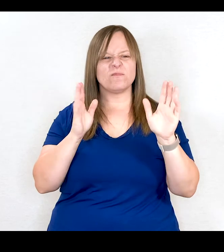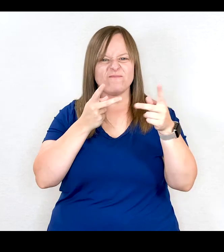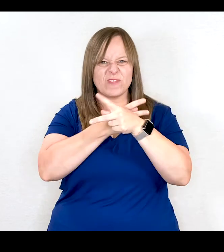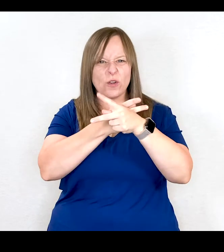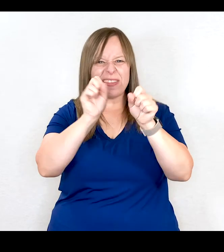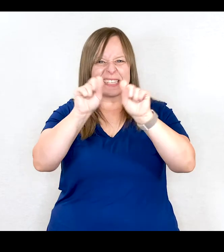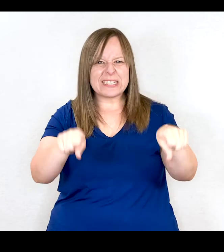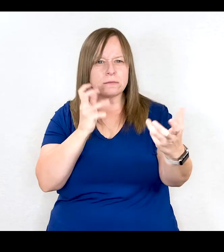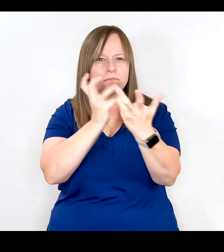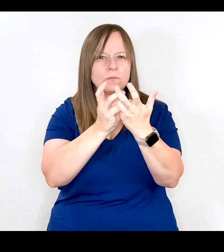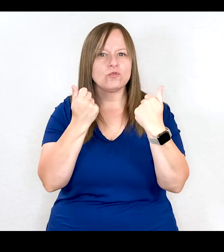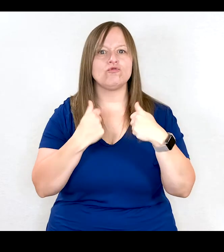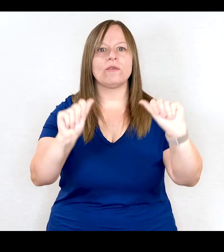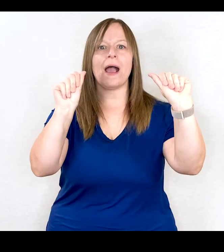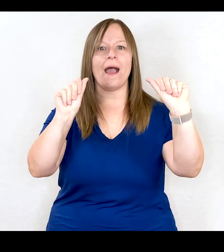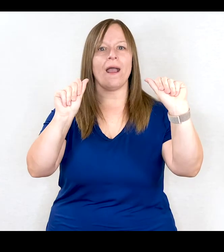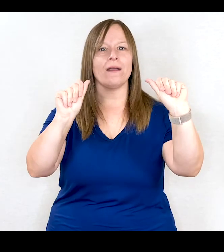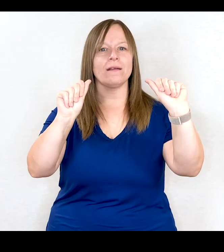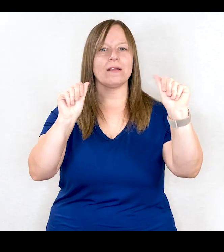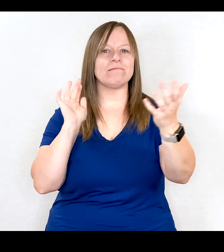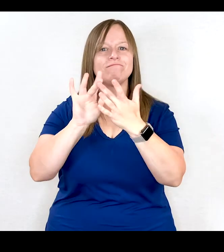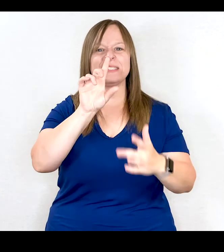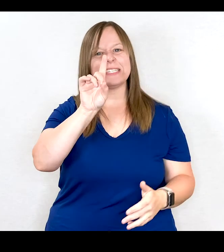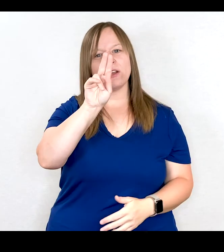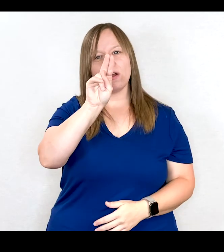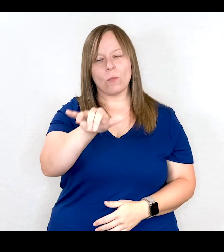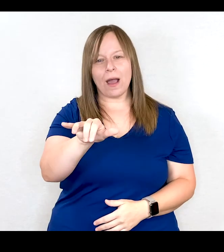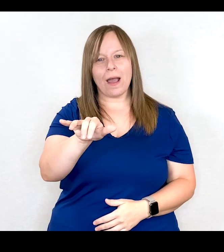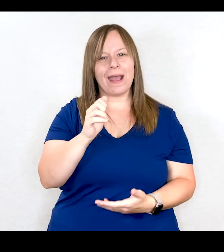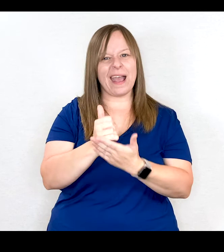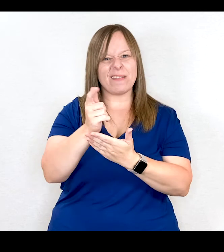Work the system, so that you can try and reach out to DRNY